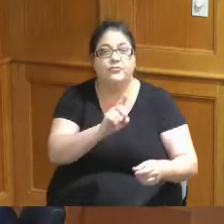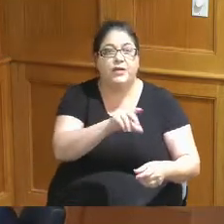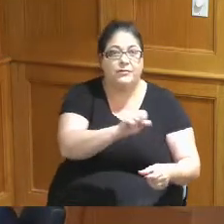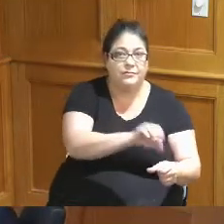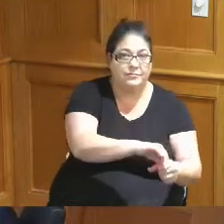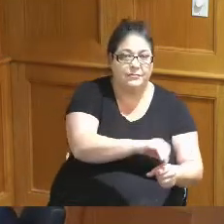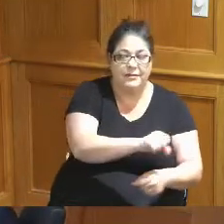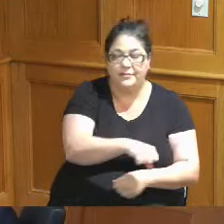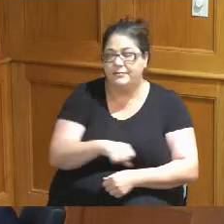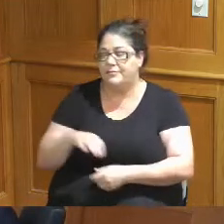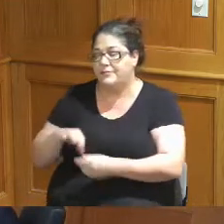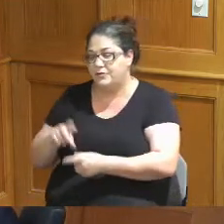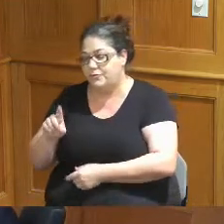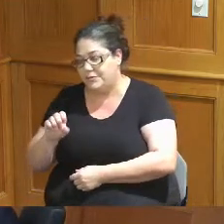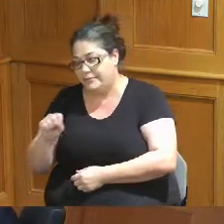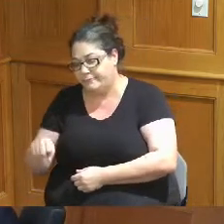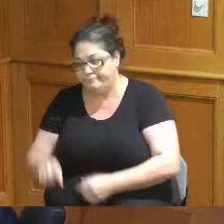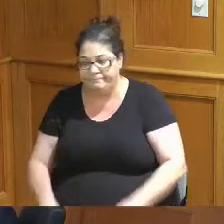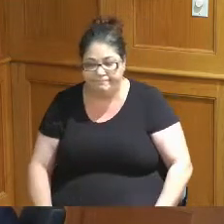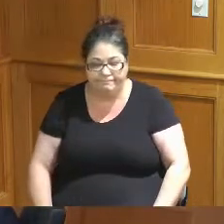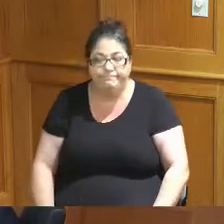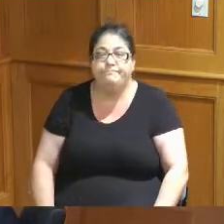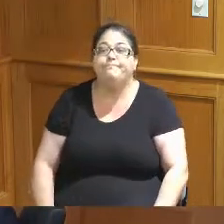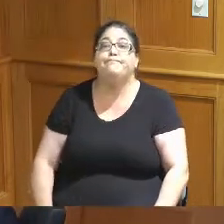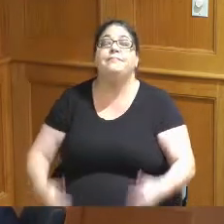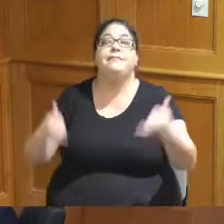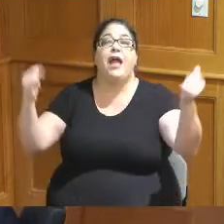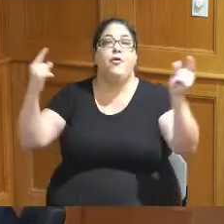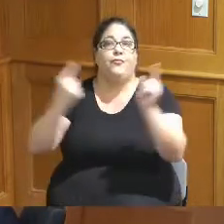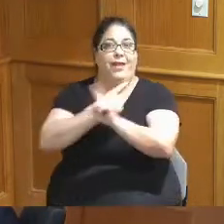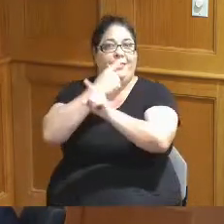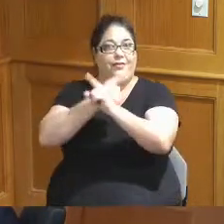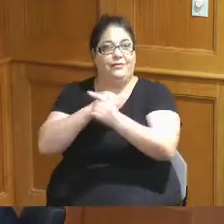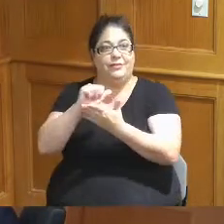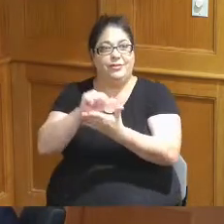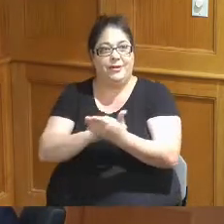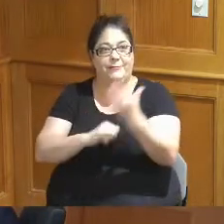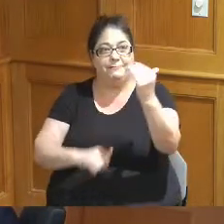Commissioner summer agreement yes all right now the regular agenda Engineer